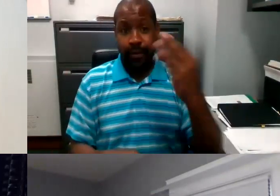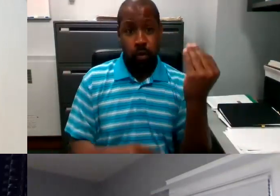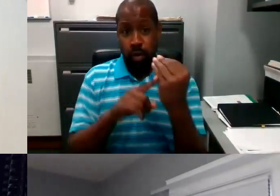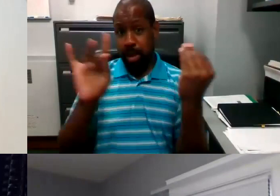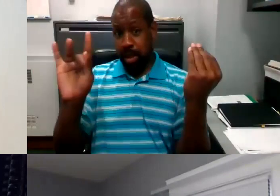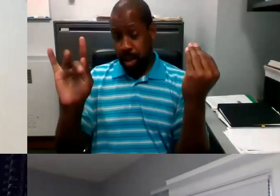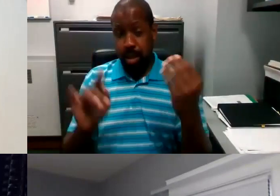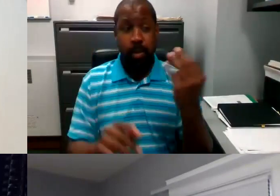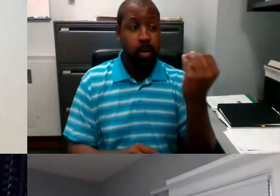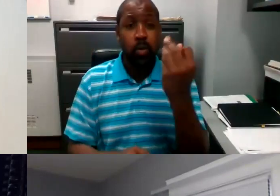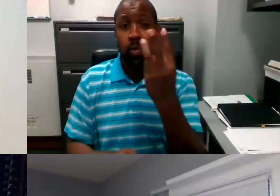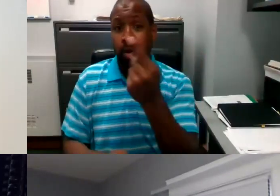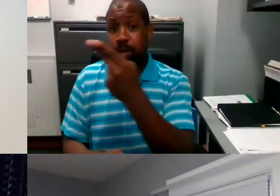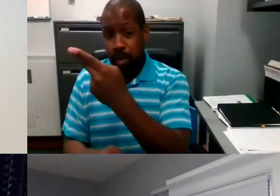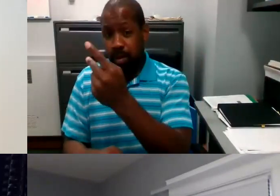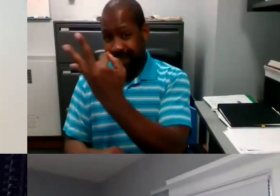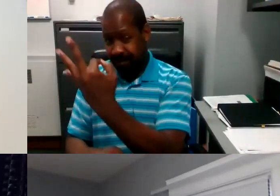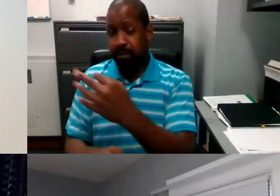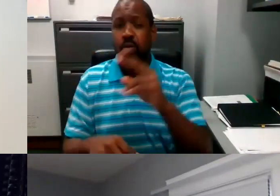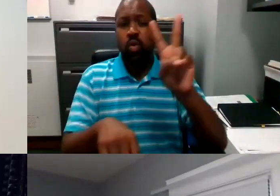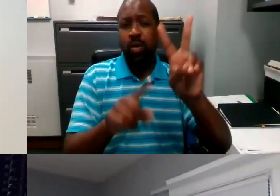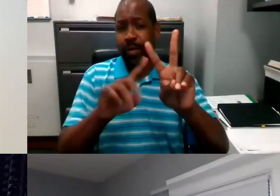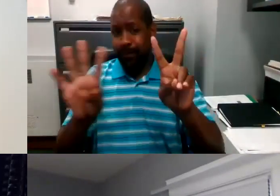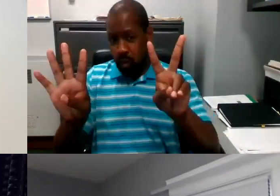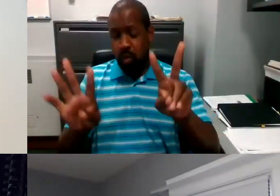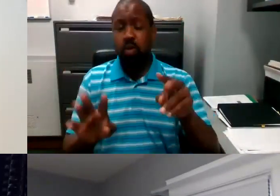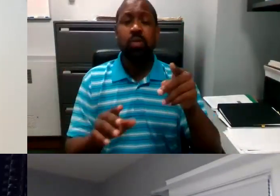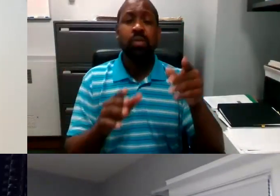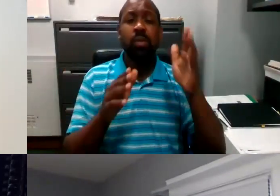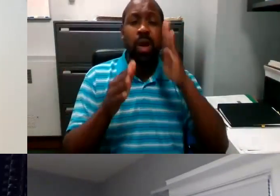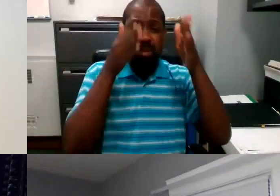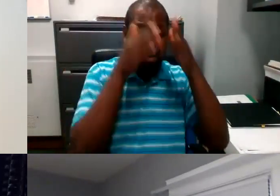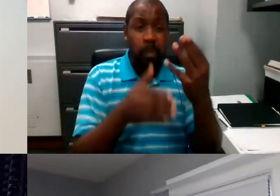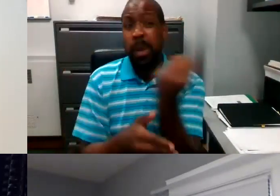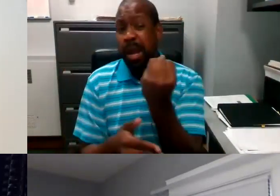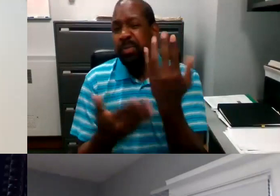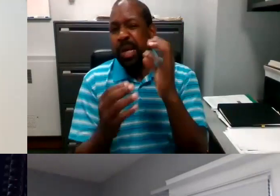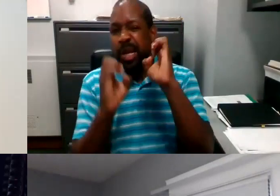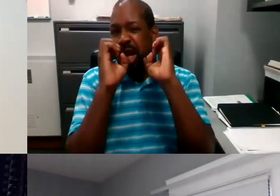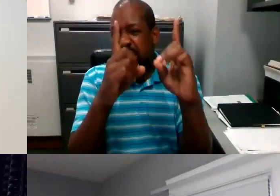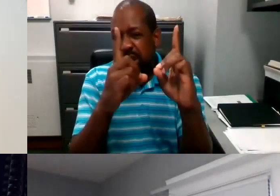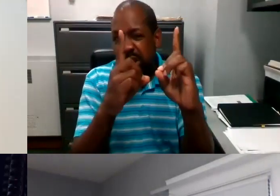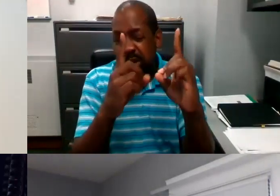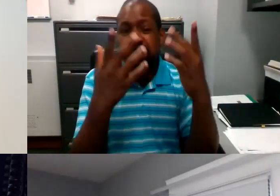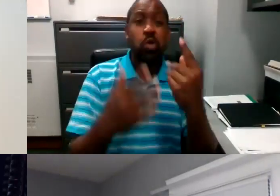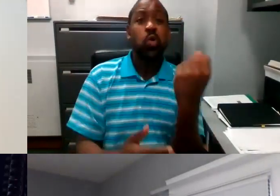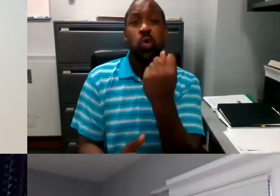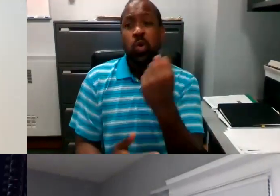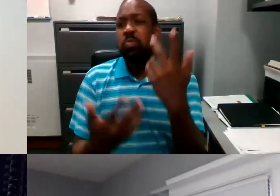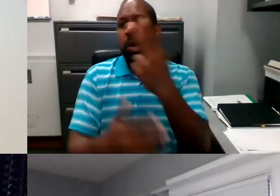I'LL BE SENDING A LETTER AND INVITATIONS.